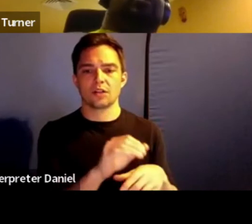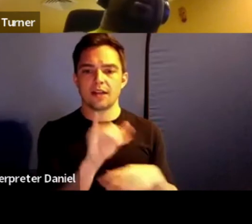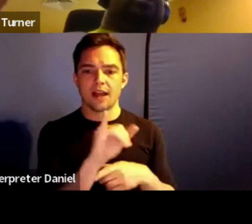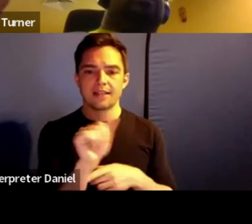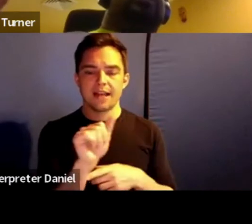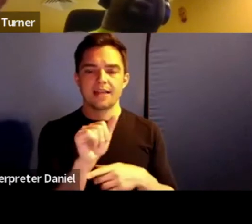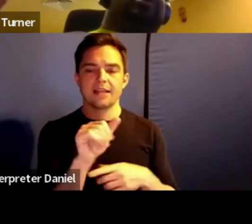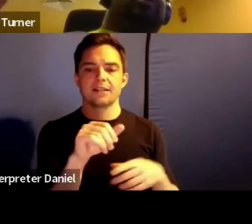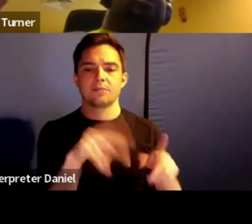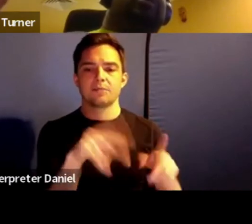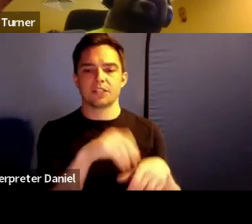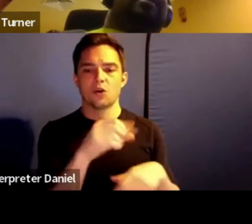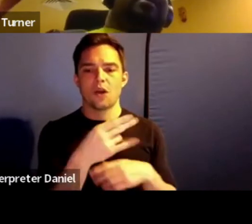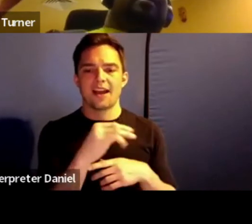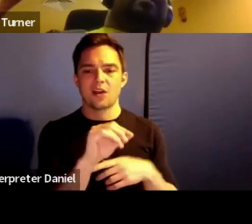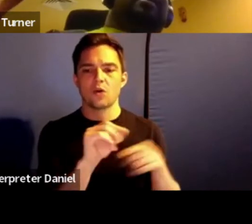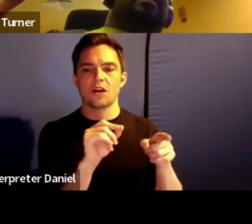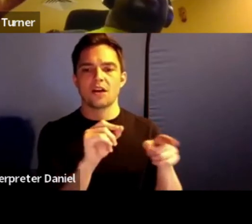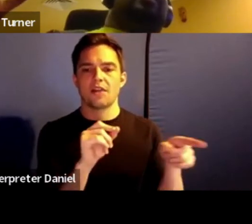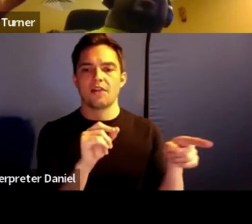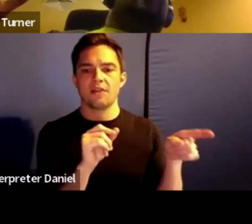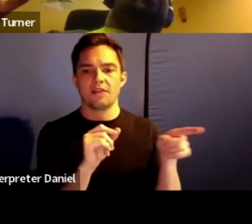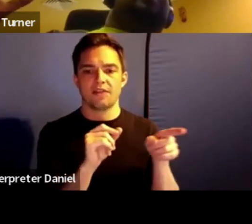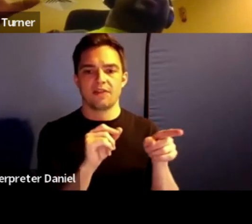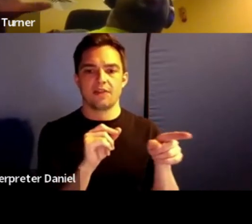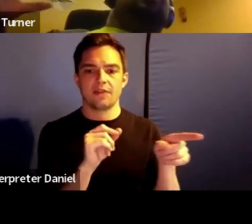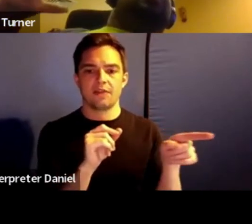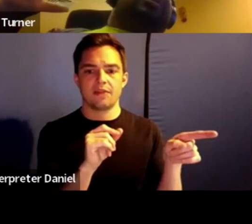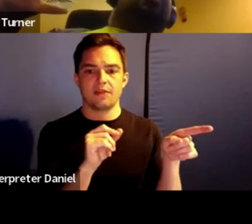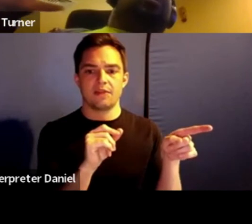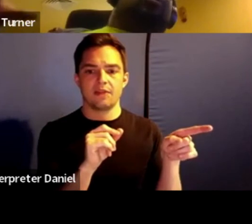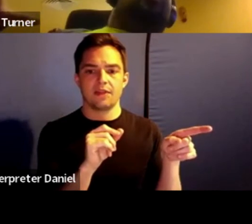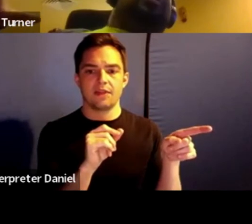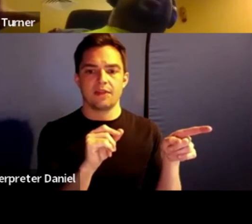Ohio, you know, they're heavily they do do they do it all but